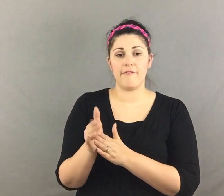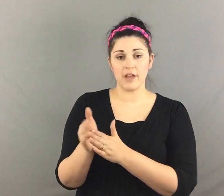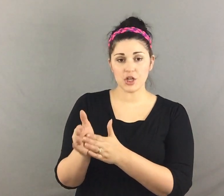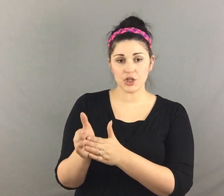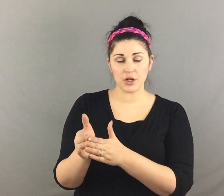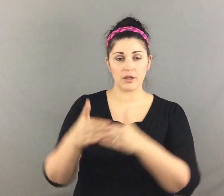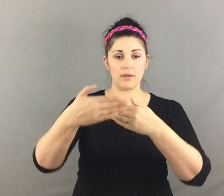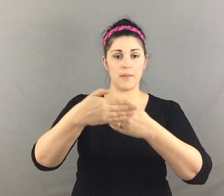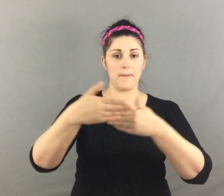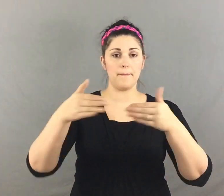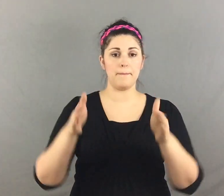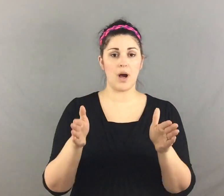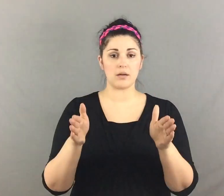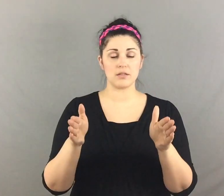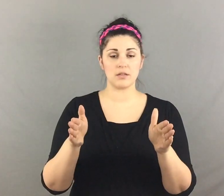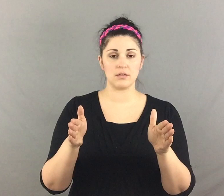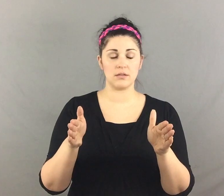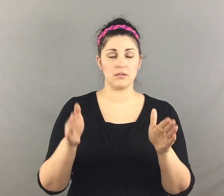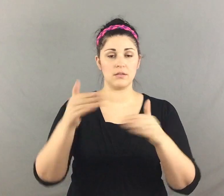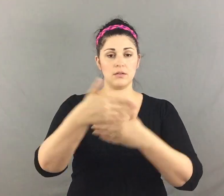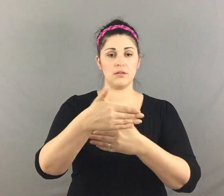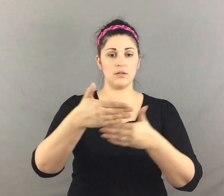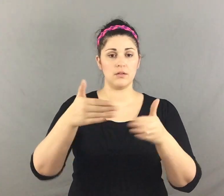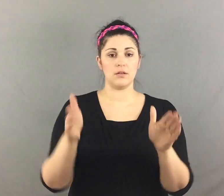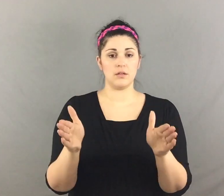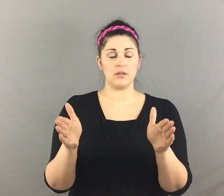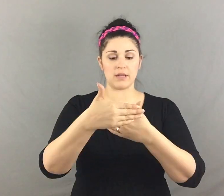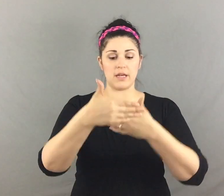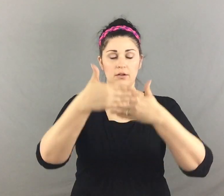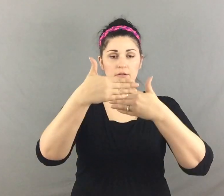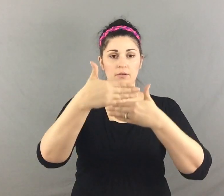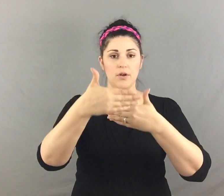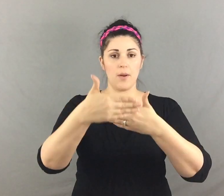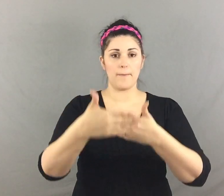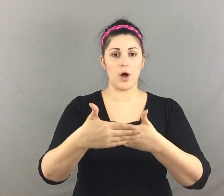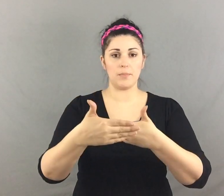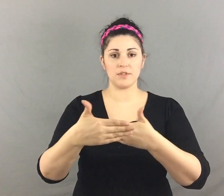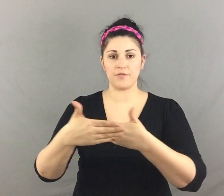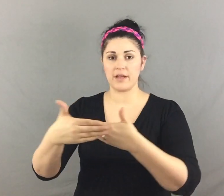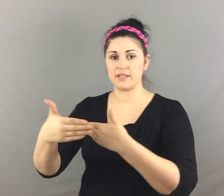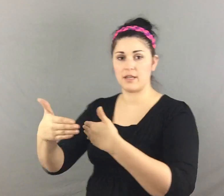Fish box. Rectangle. Palms are facing